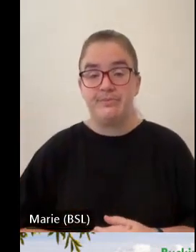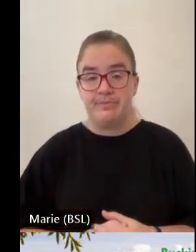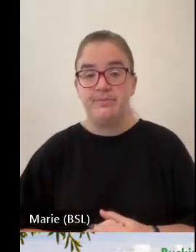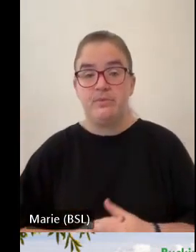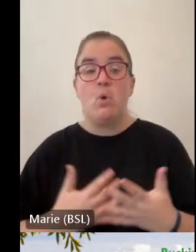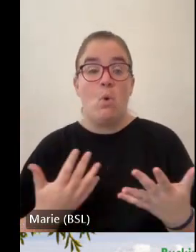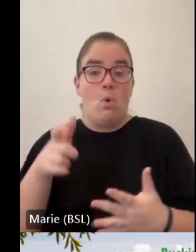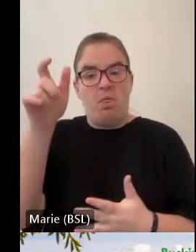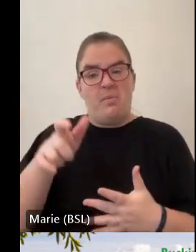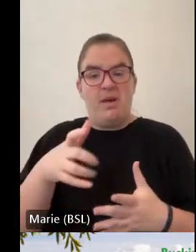And all the person involved.